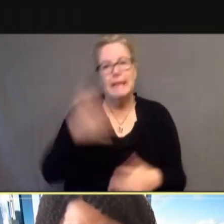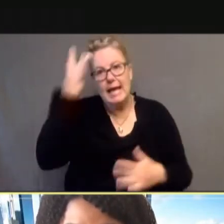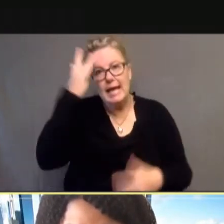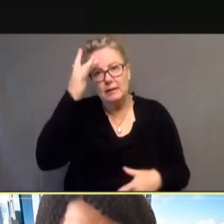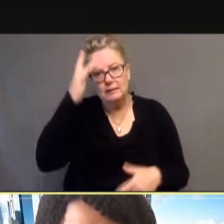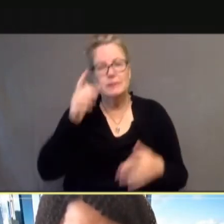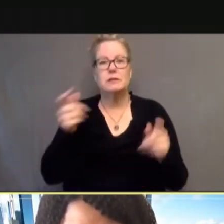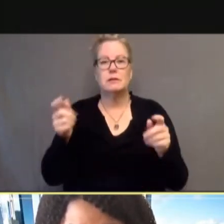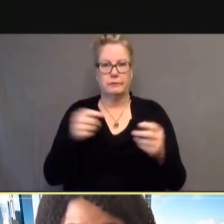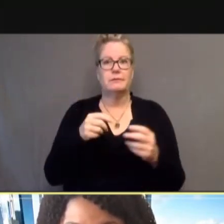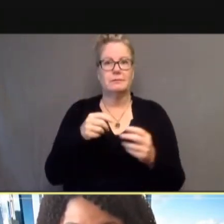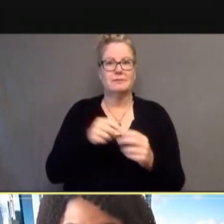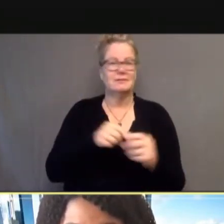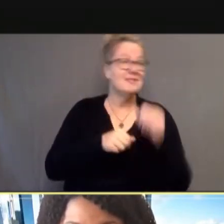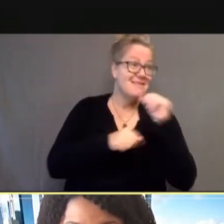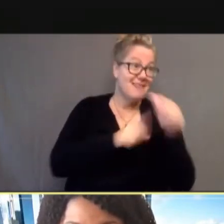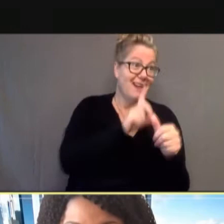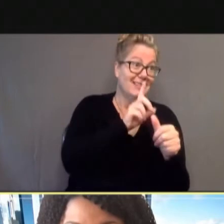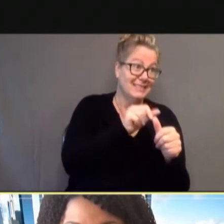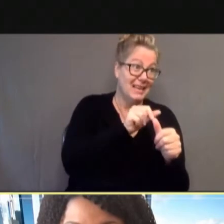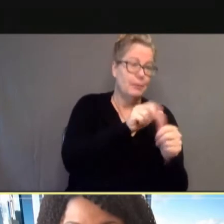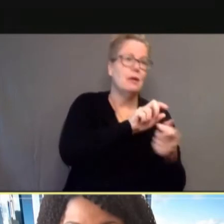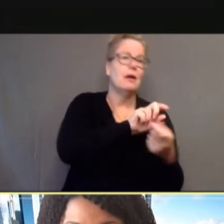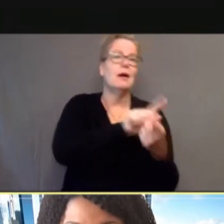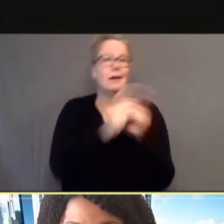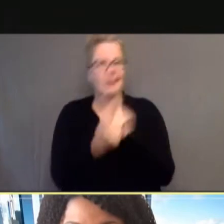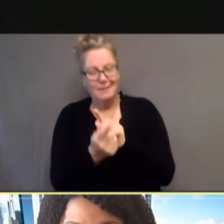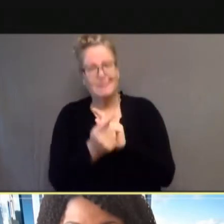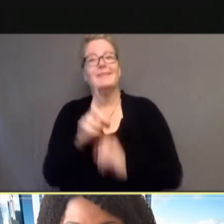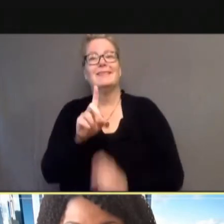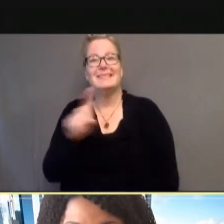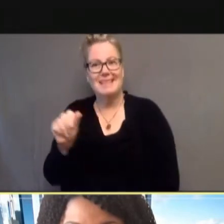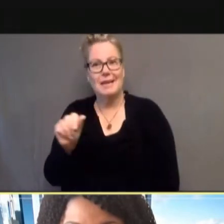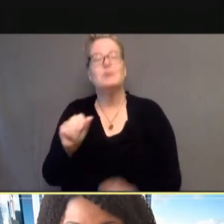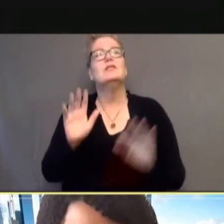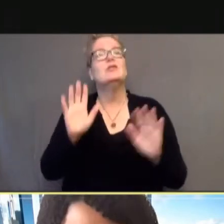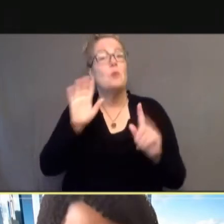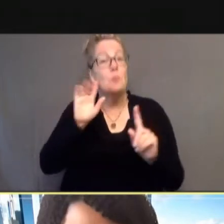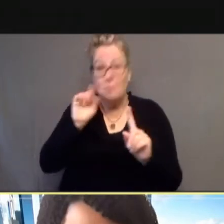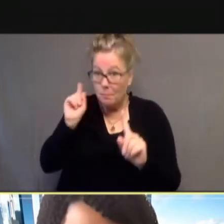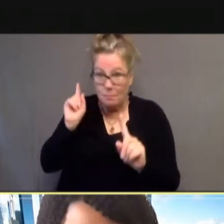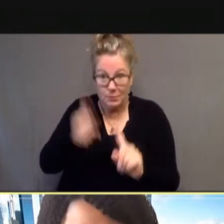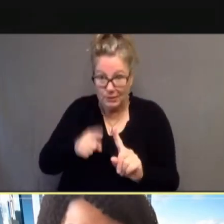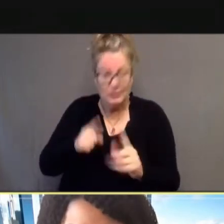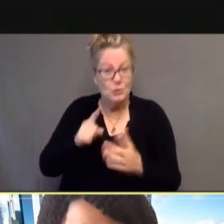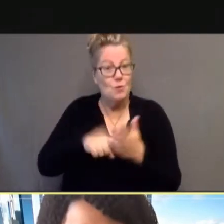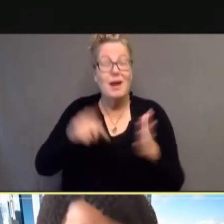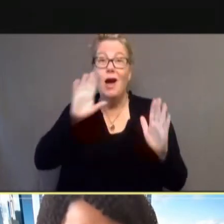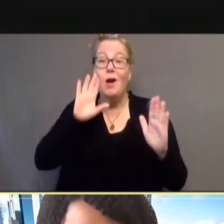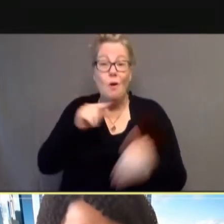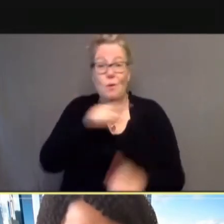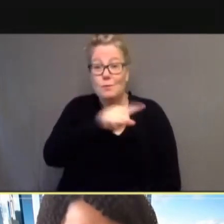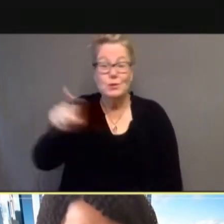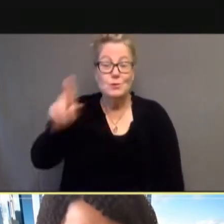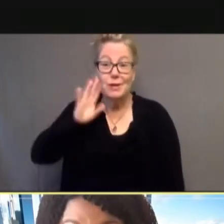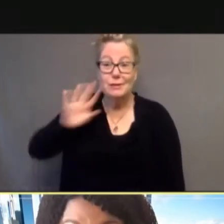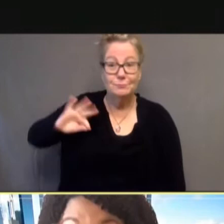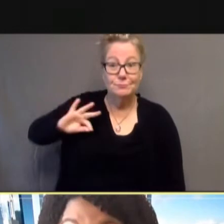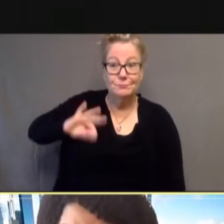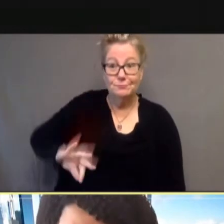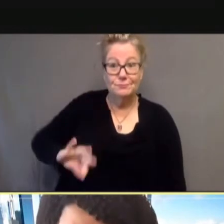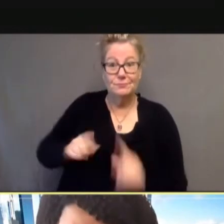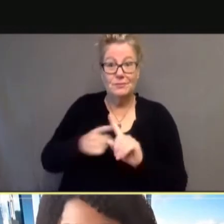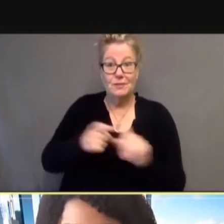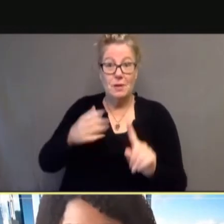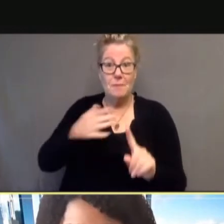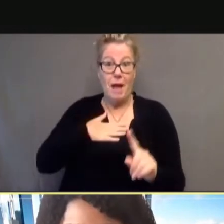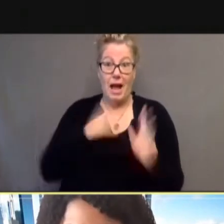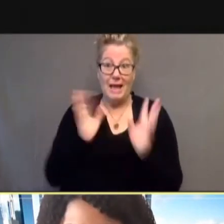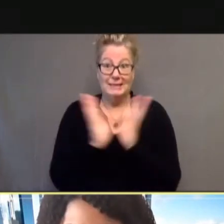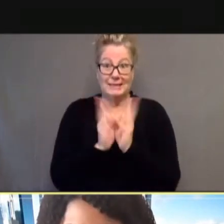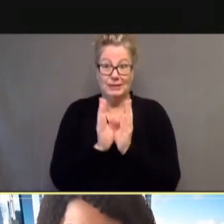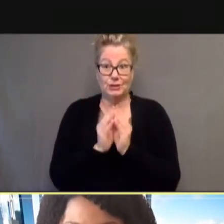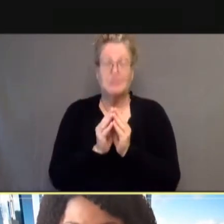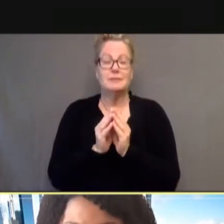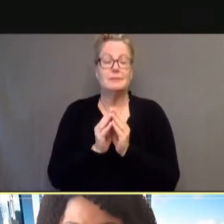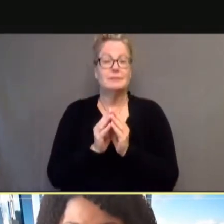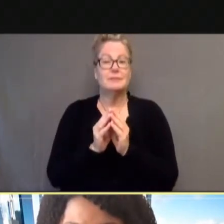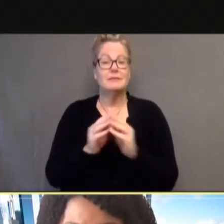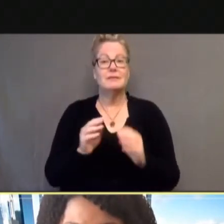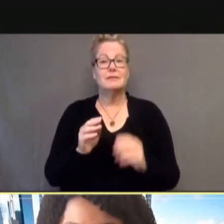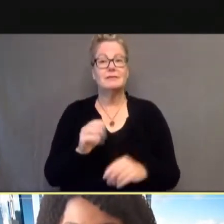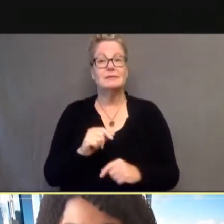later in life. So what I hope everyone will get out of my program, my session, is, okay,